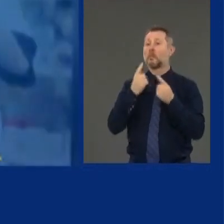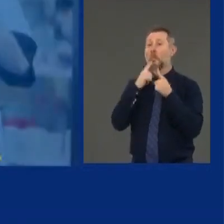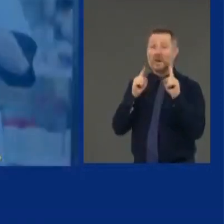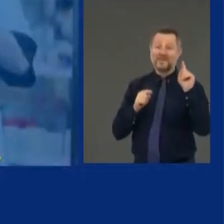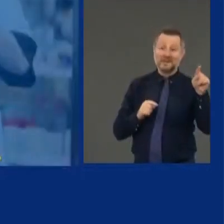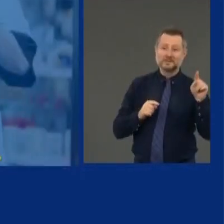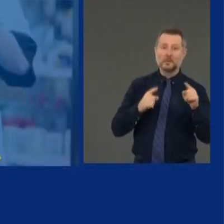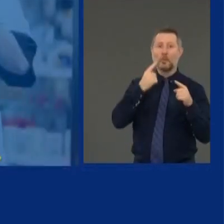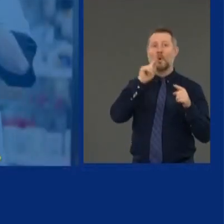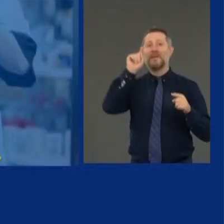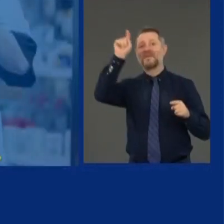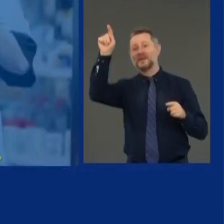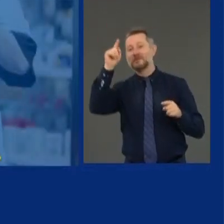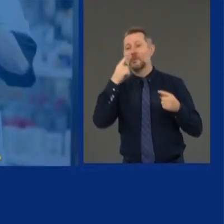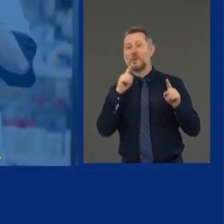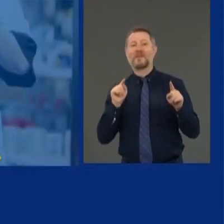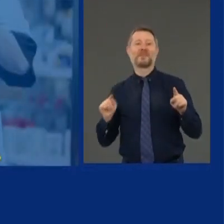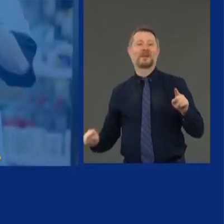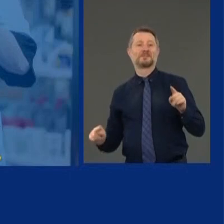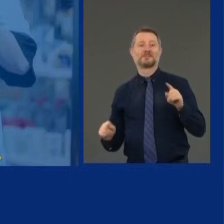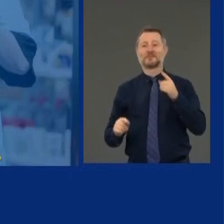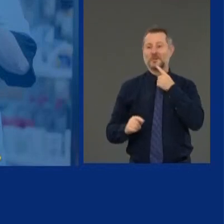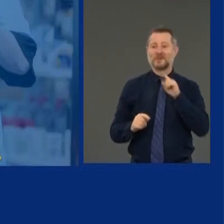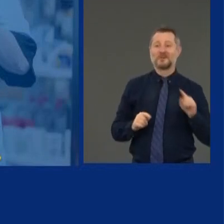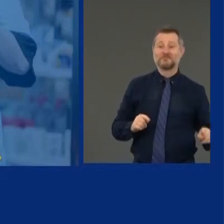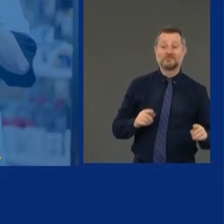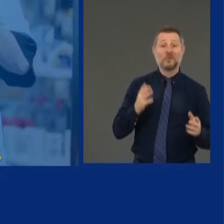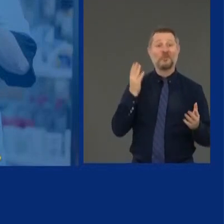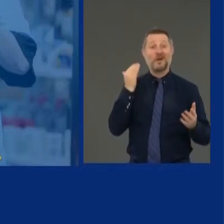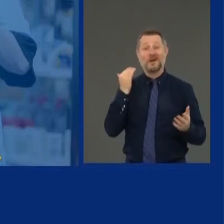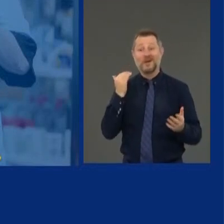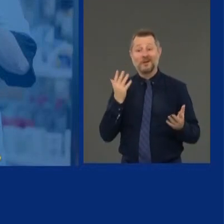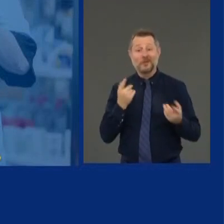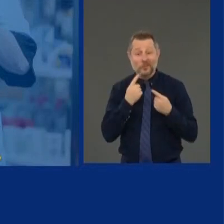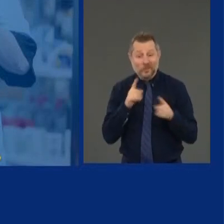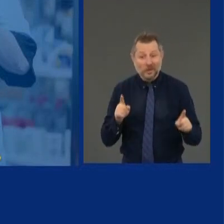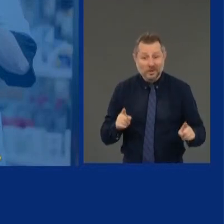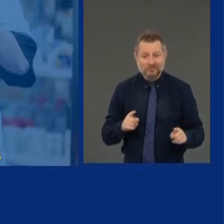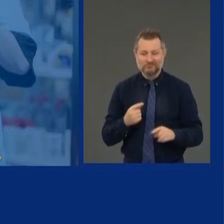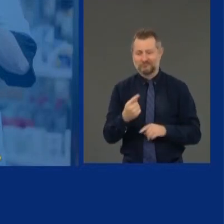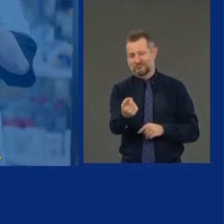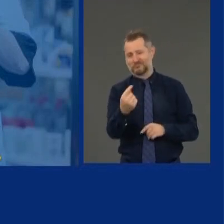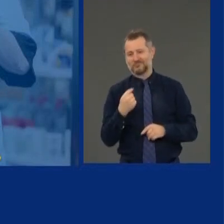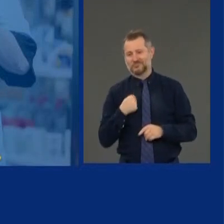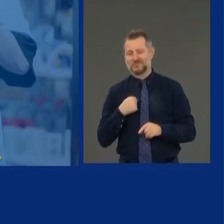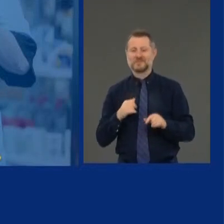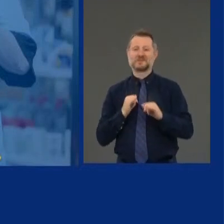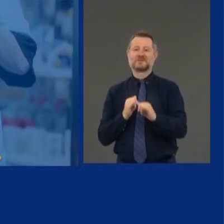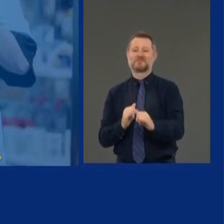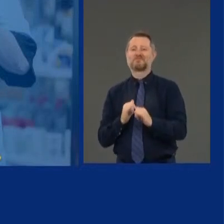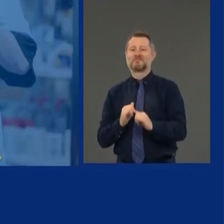EVERYONE. AND THEY HAVE WORKED EVERYWHERE